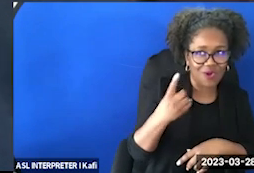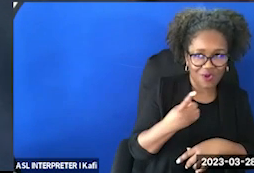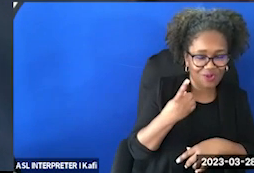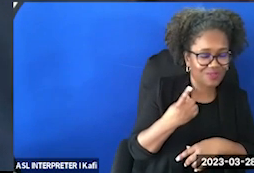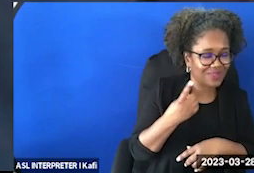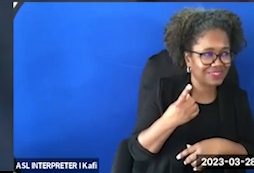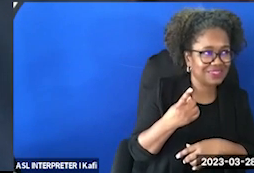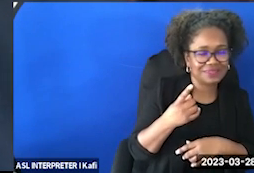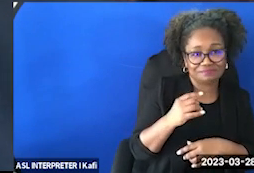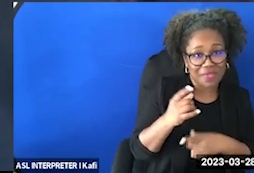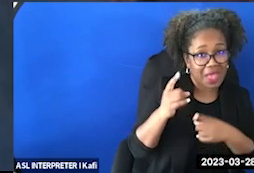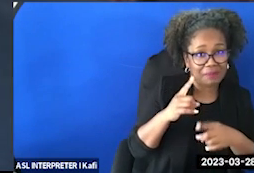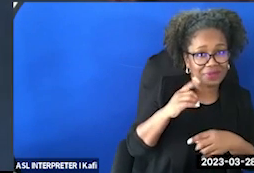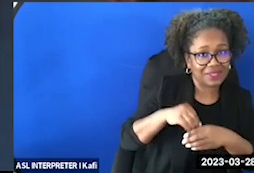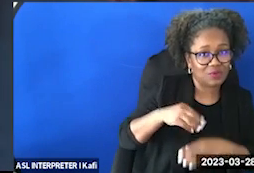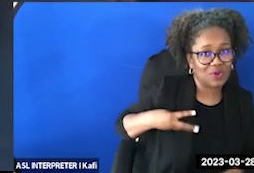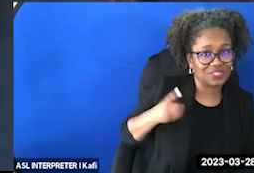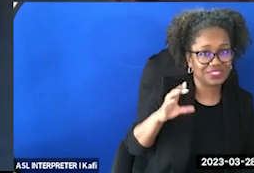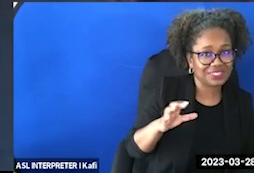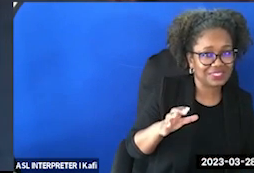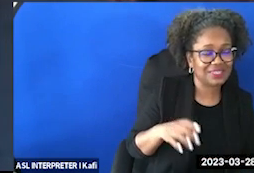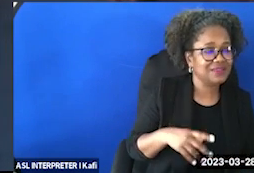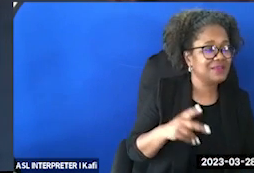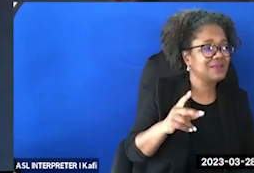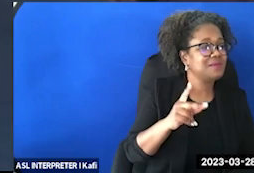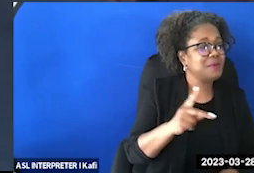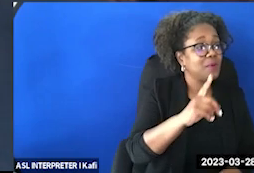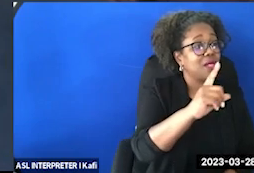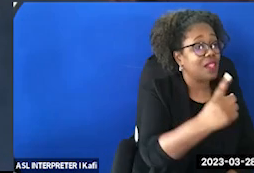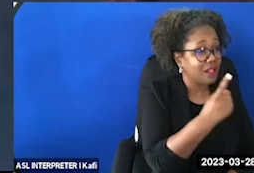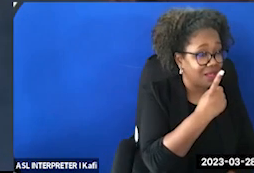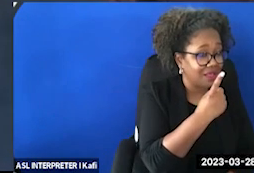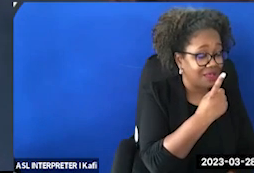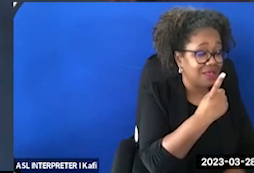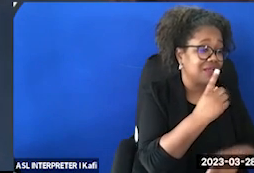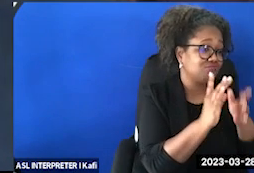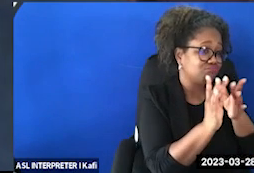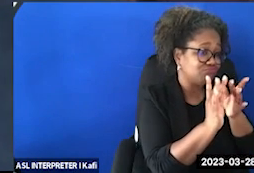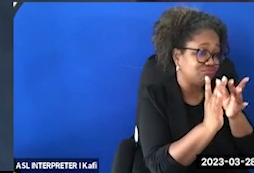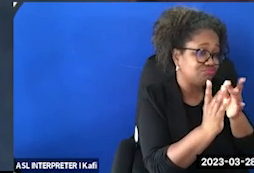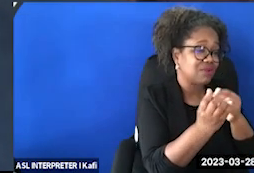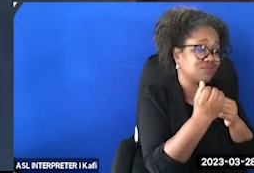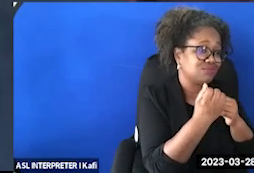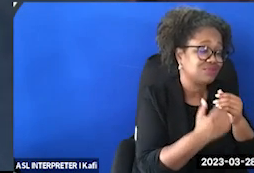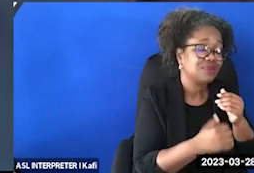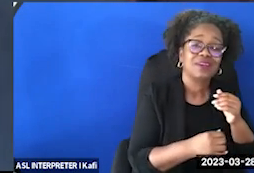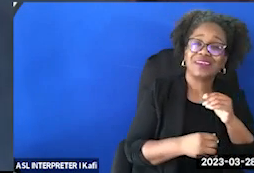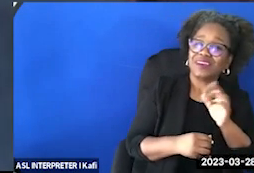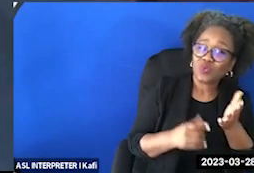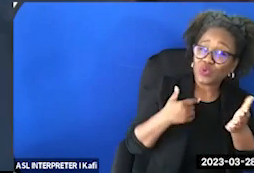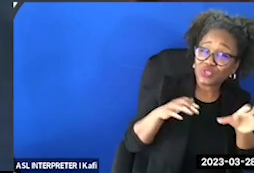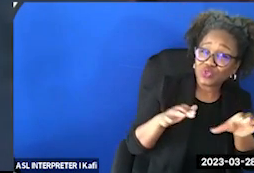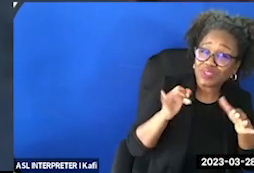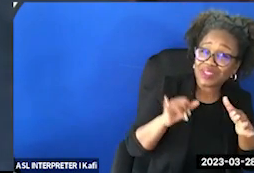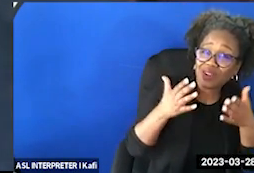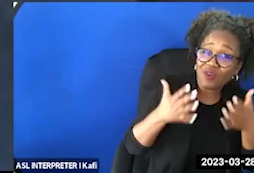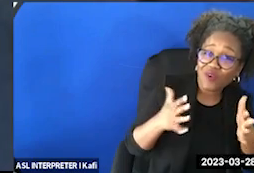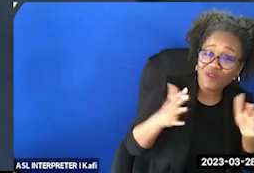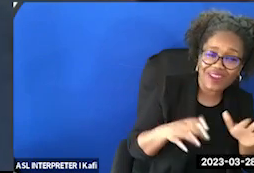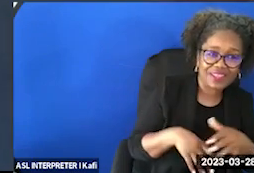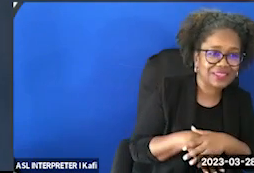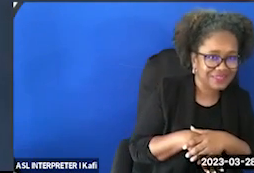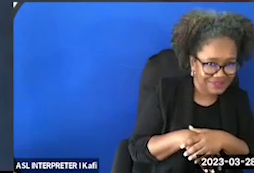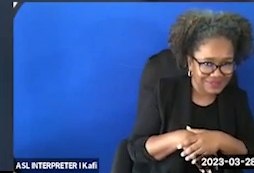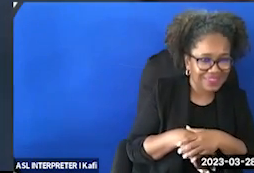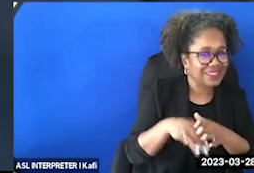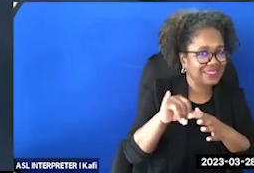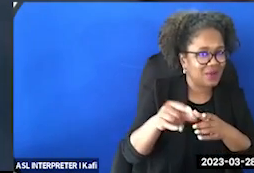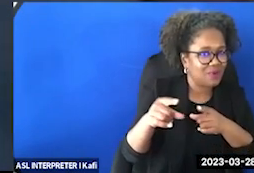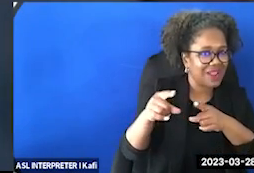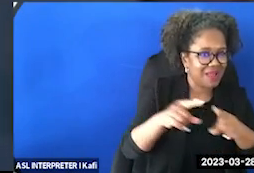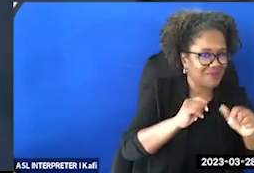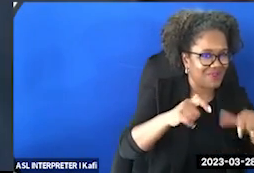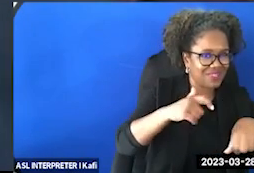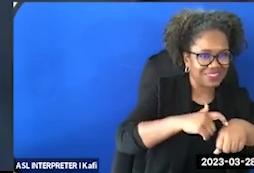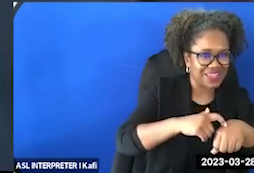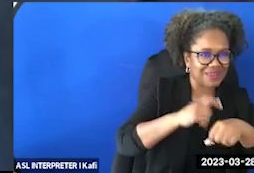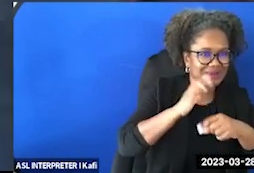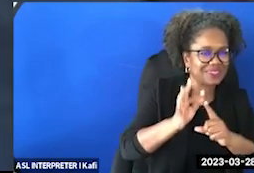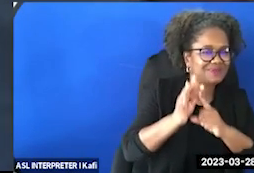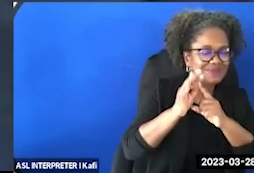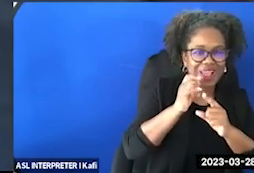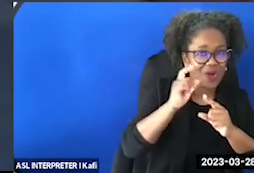Debbie Stine, Science & Technology Policy Academy: which is oh, but we're doing that already. It it was just like, so it was like, so this is just on equity issues. I don't care what it is, whatever my committee would recommend, they would say, oh, we're doing that already.